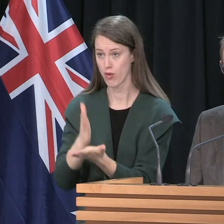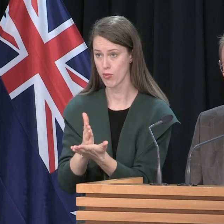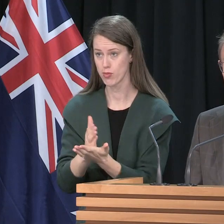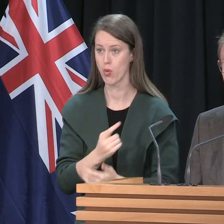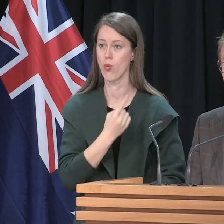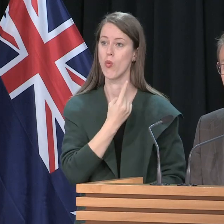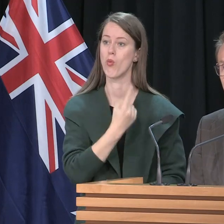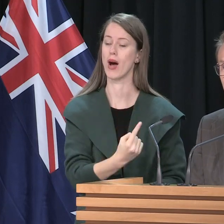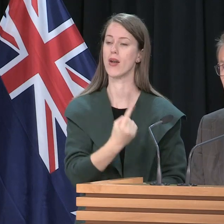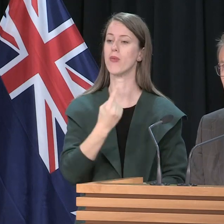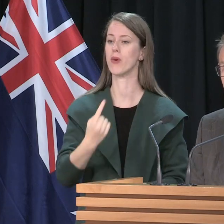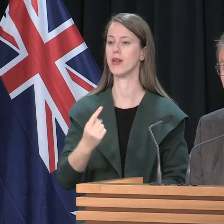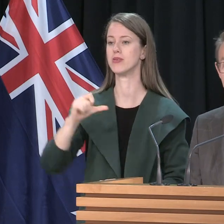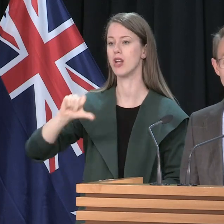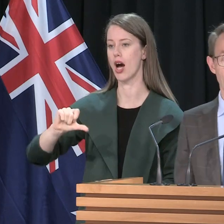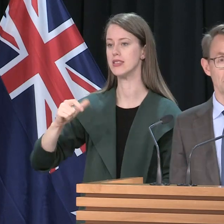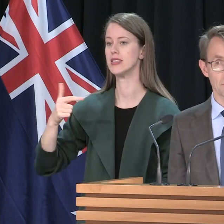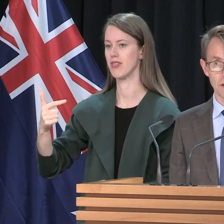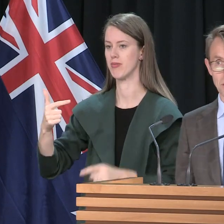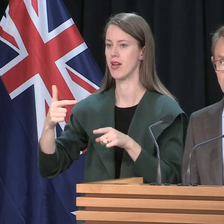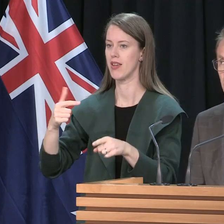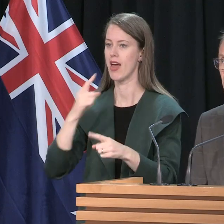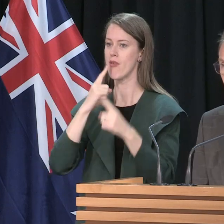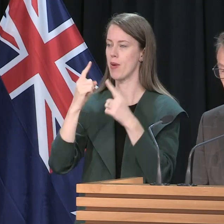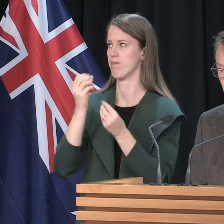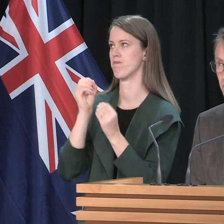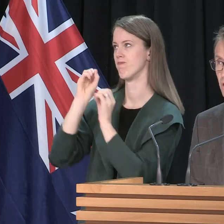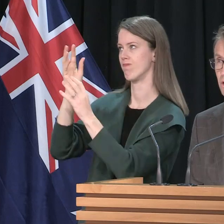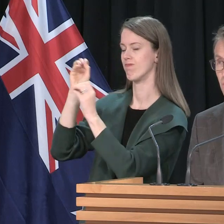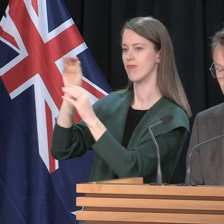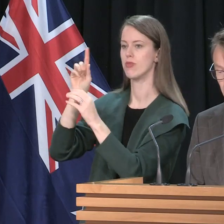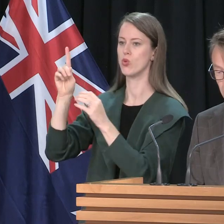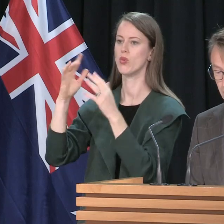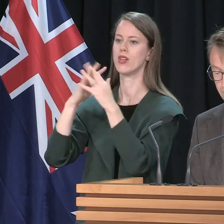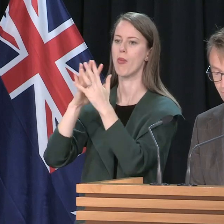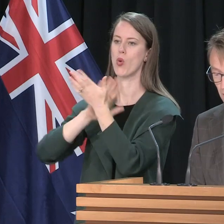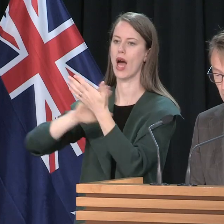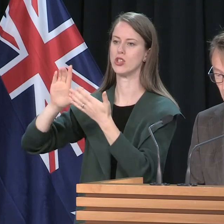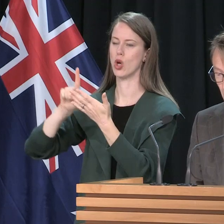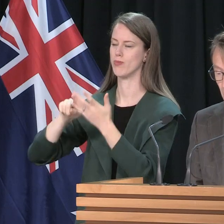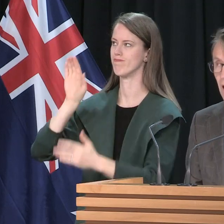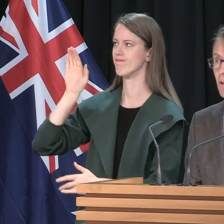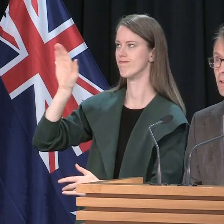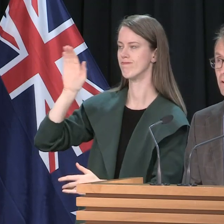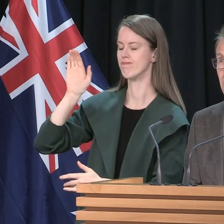presently is 27 and our total number of confirmed cases is